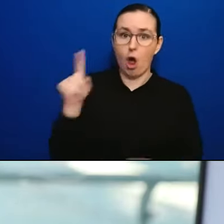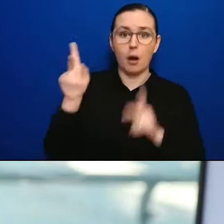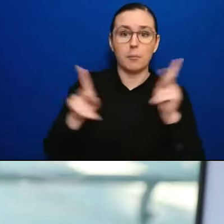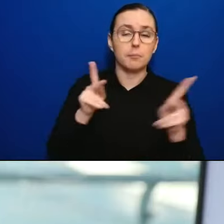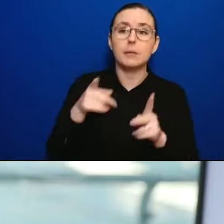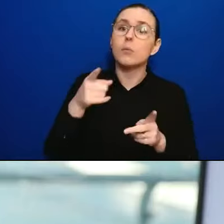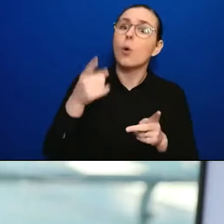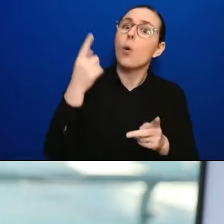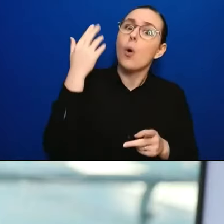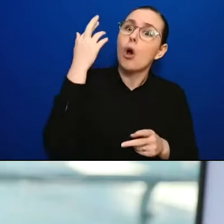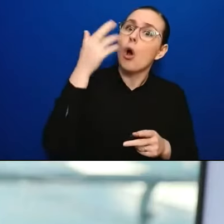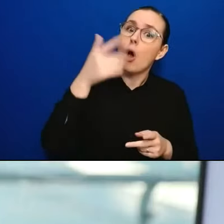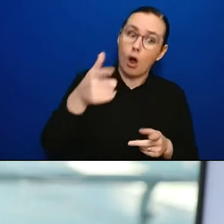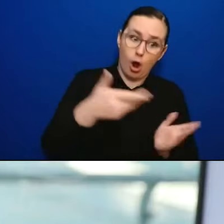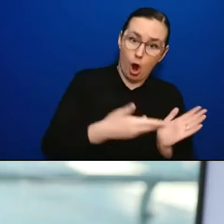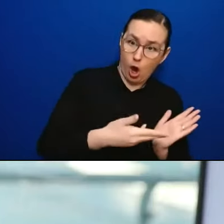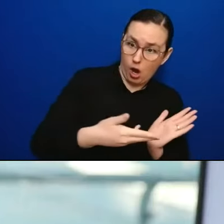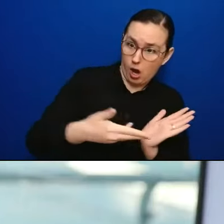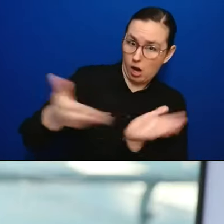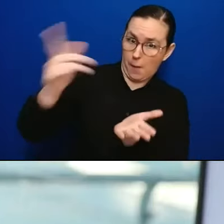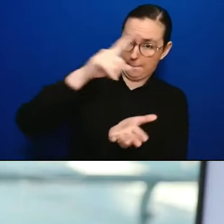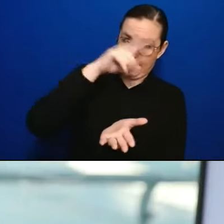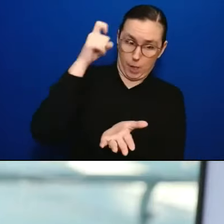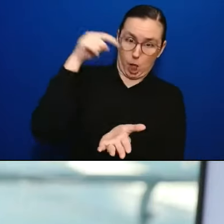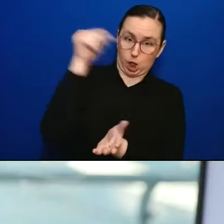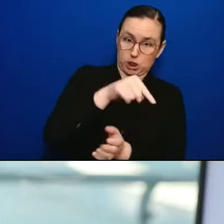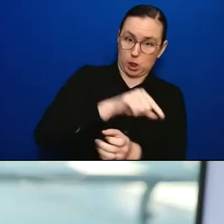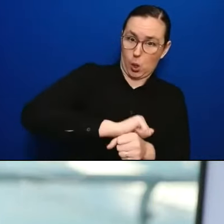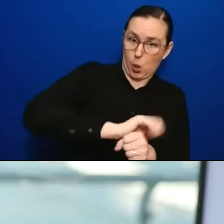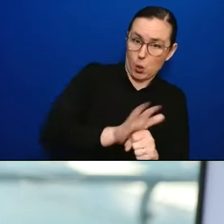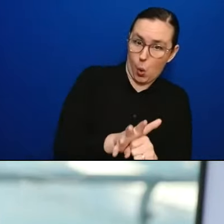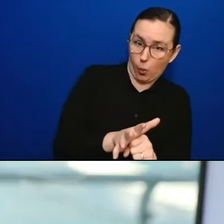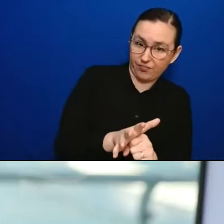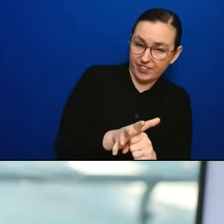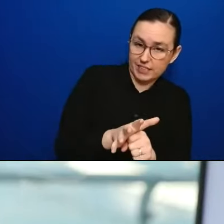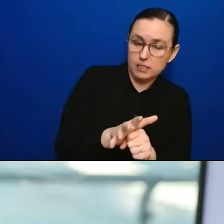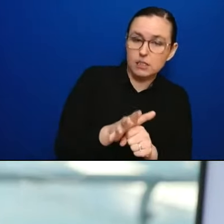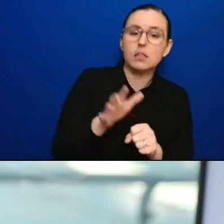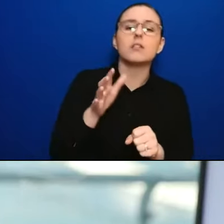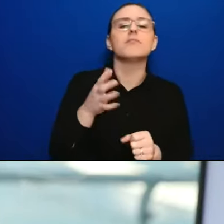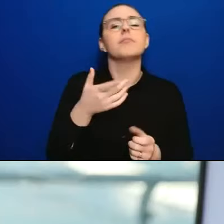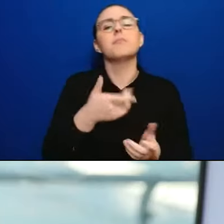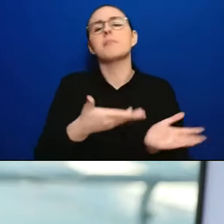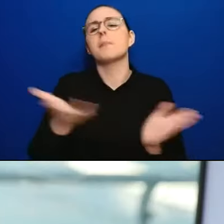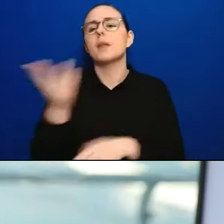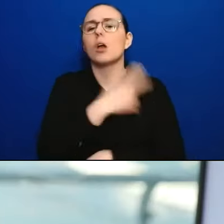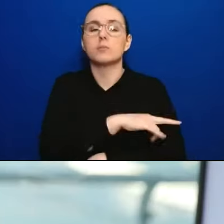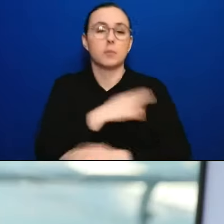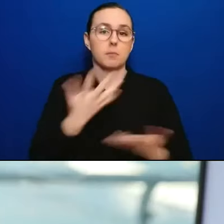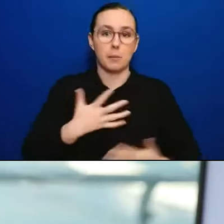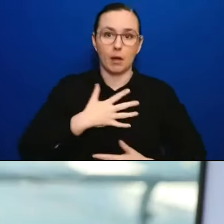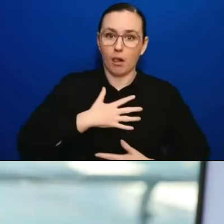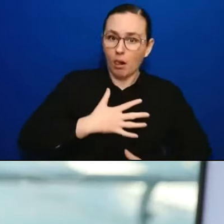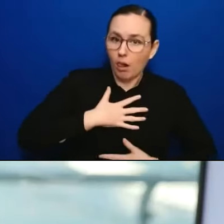census data so it includes everybody who is in hospital because of COVID-19.